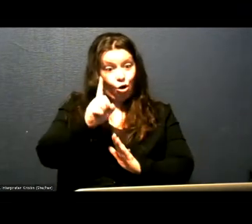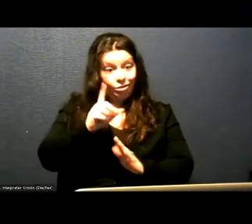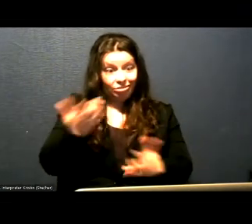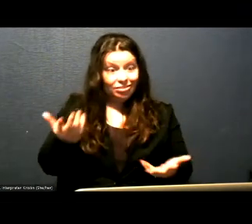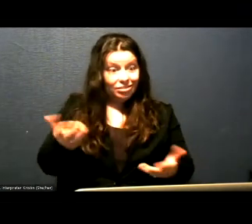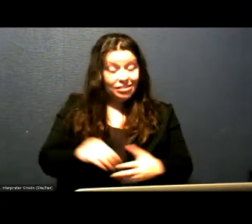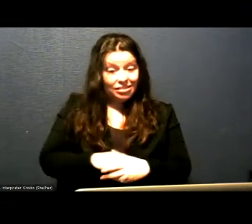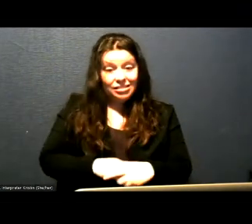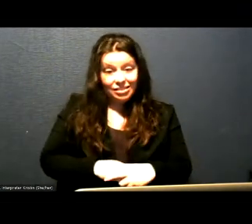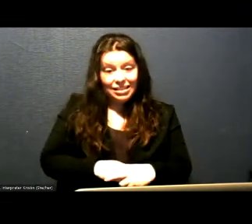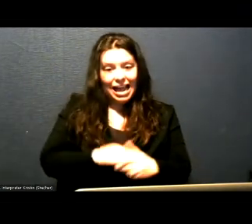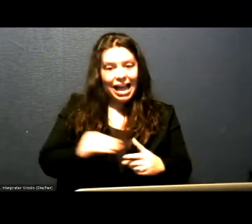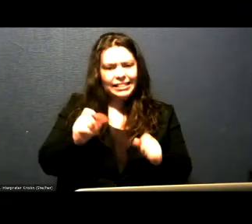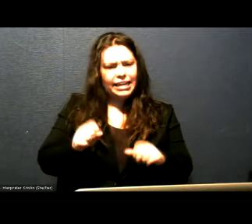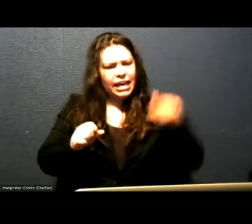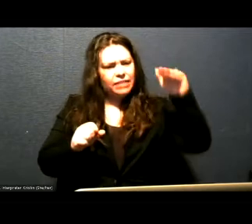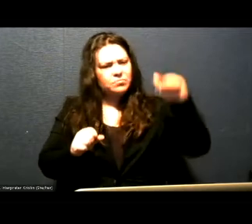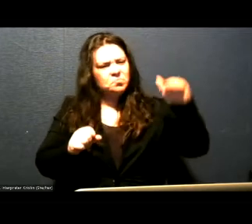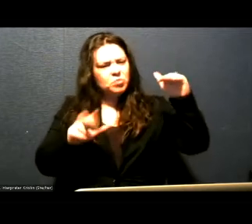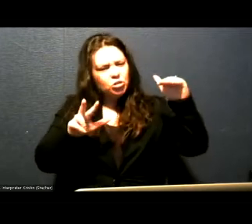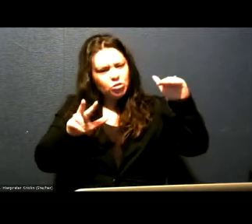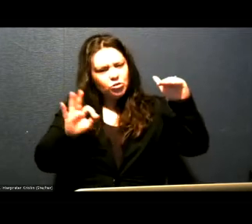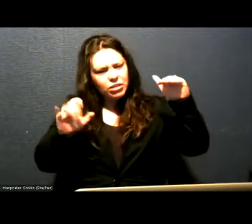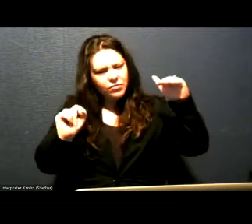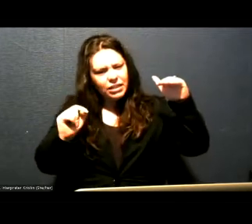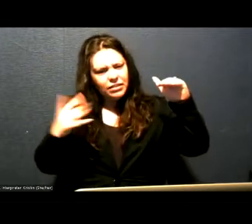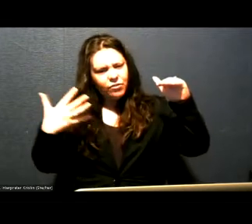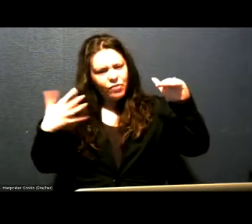anywhere from three to five feet. I’d say these guys are a little bit on the shorter side, I’d say